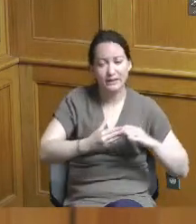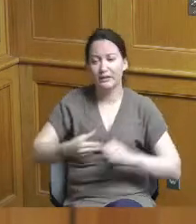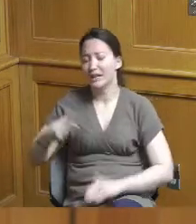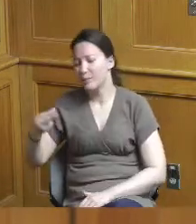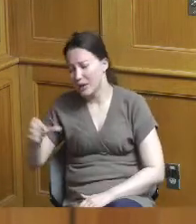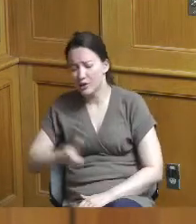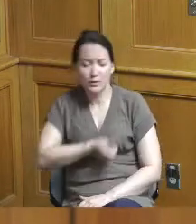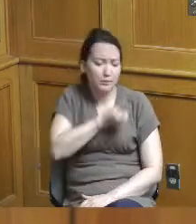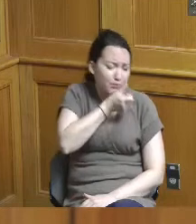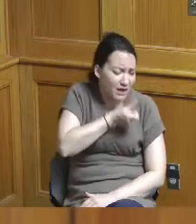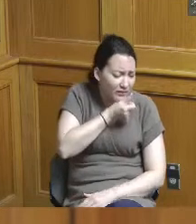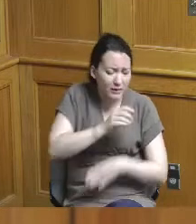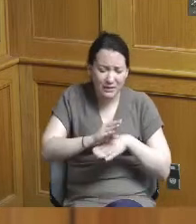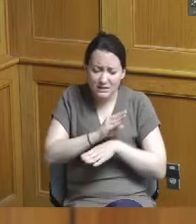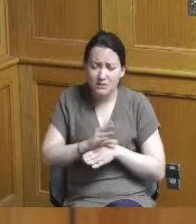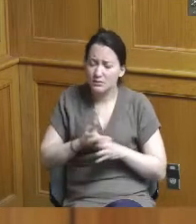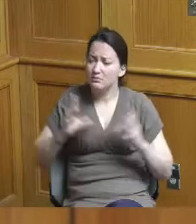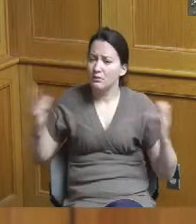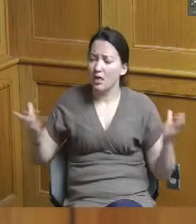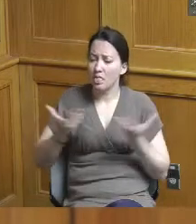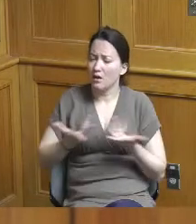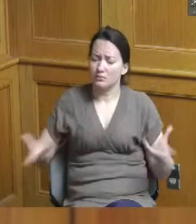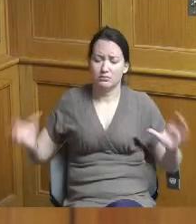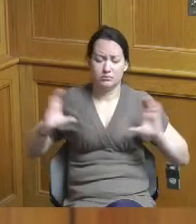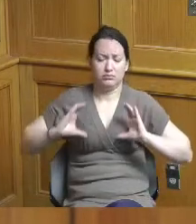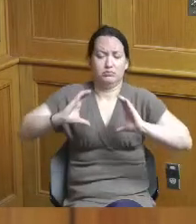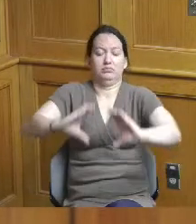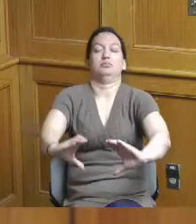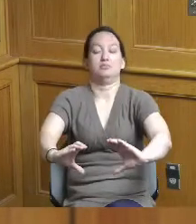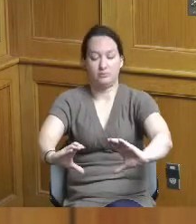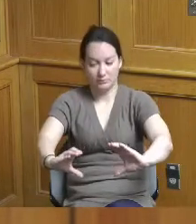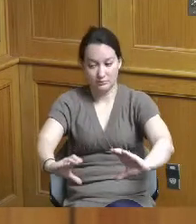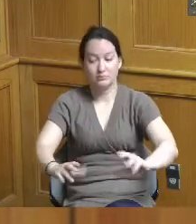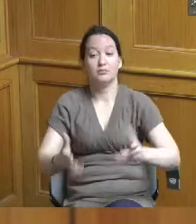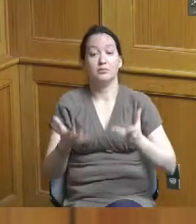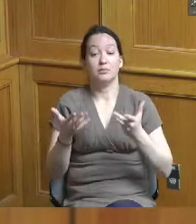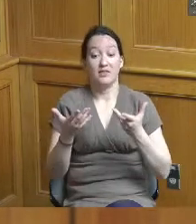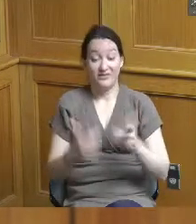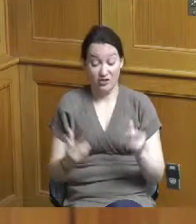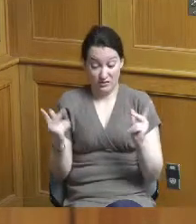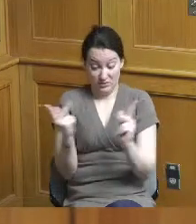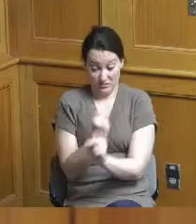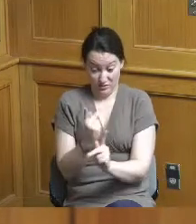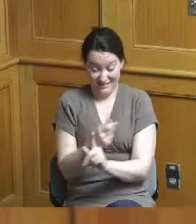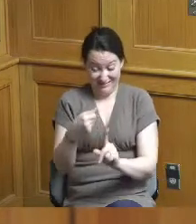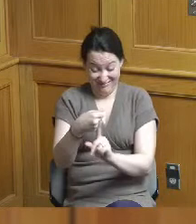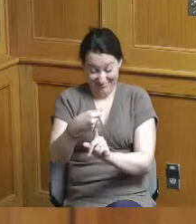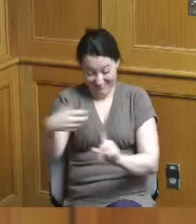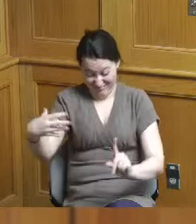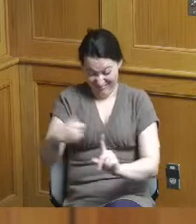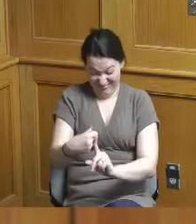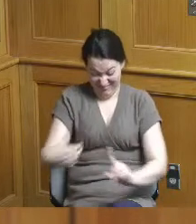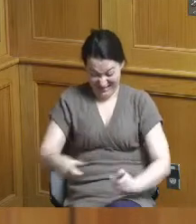has gone into this and I think once we flush out some of these details and are able to move